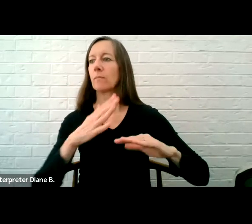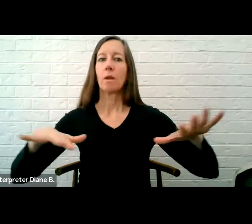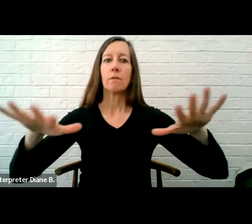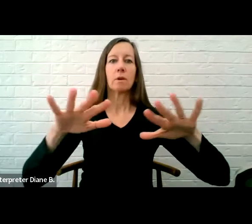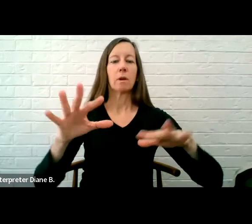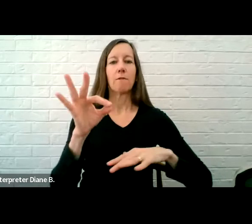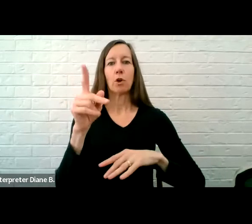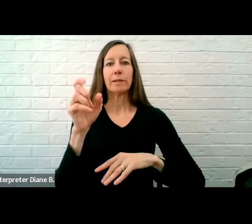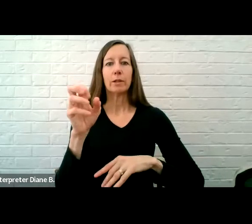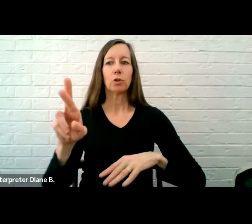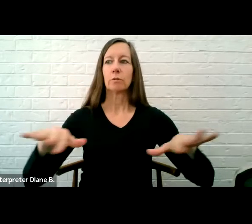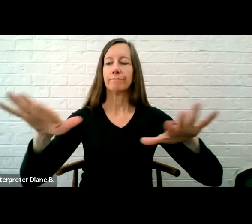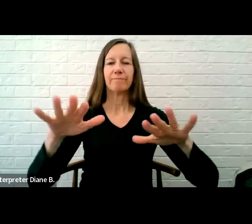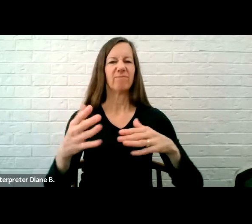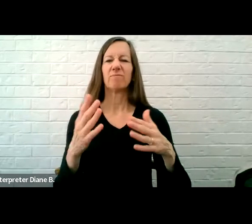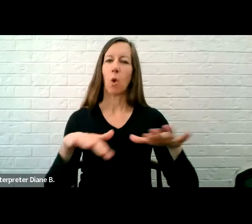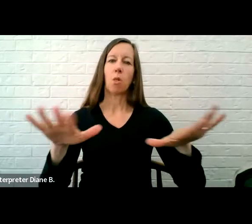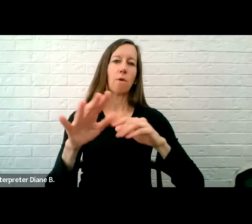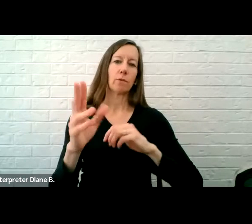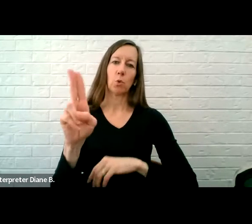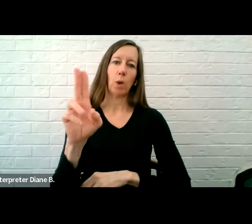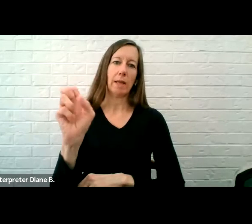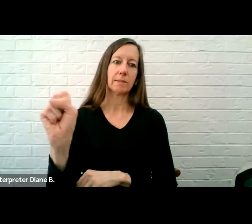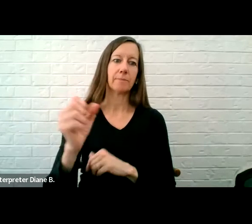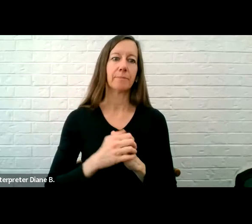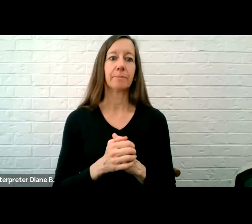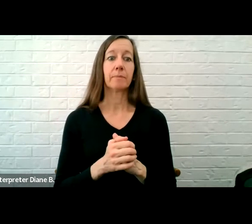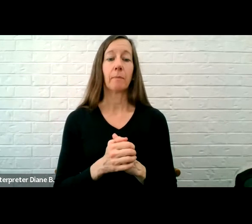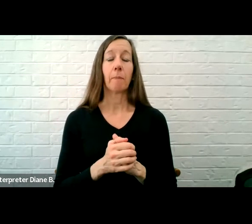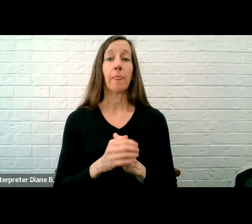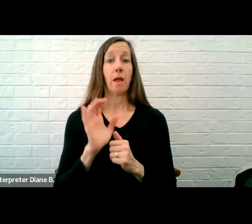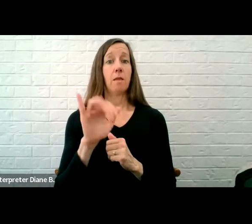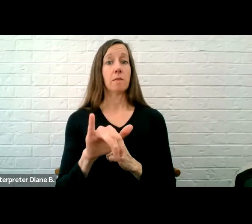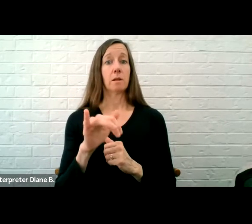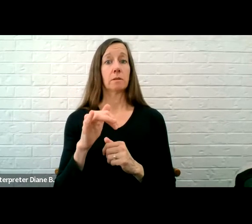and this is even more so for individuals who really who rely on supplemental security income